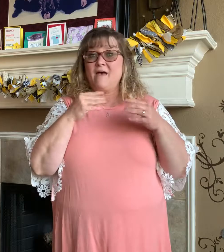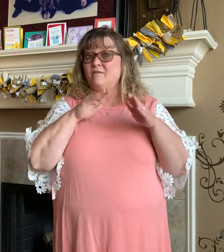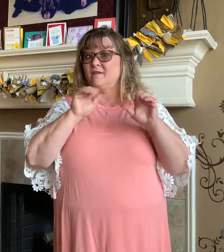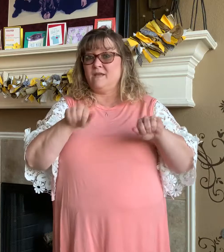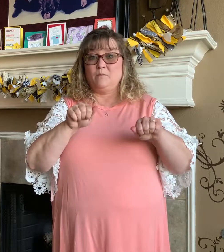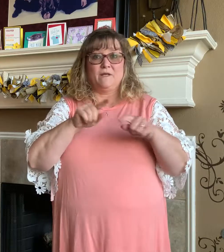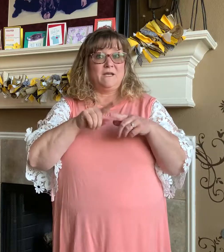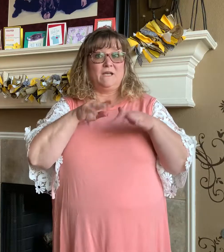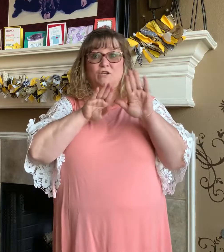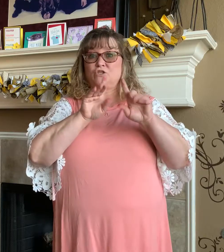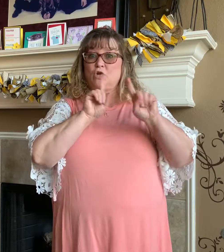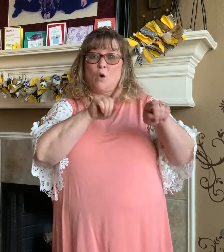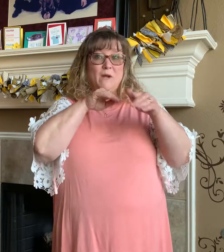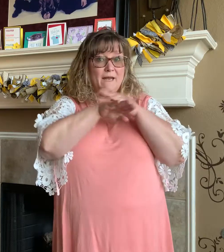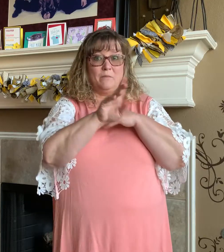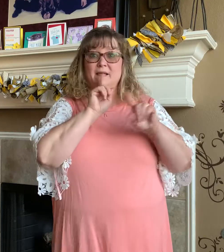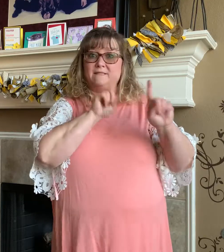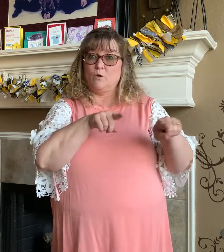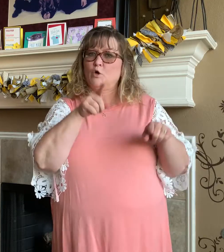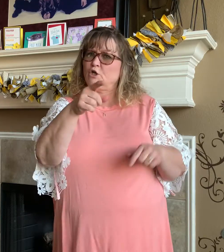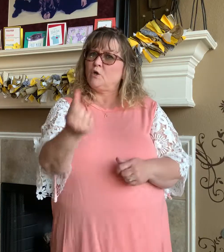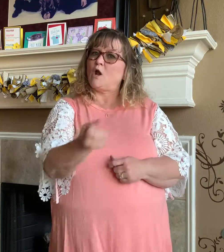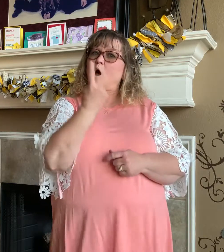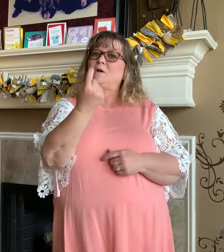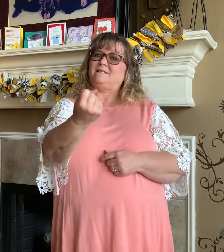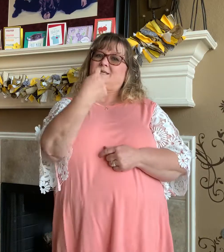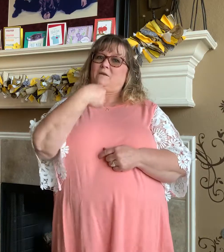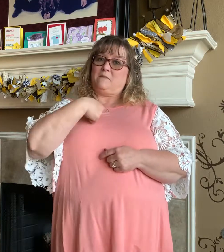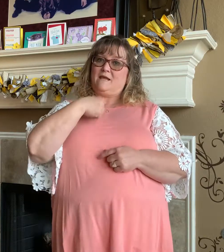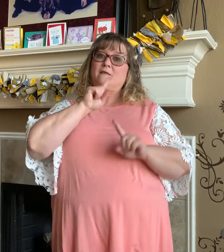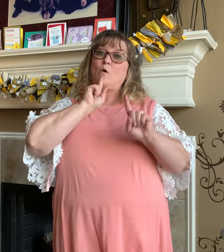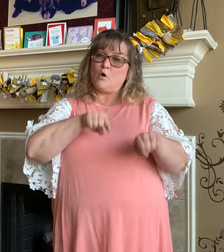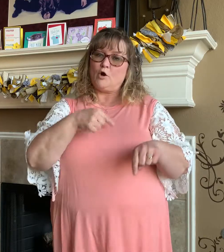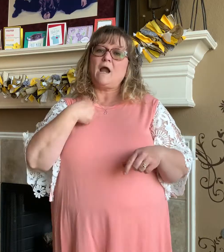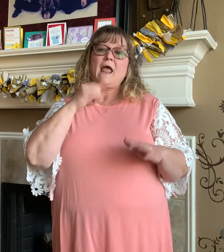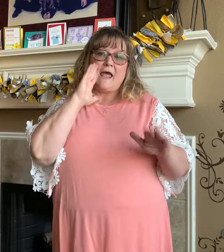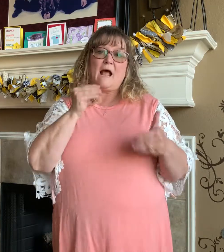the ability to go in and place the order you can always send me the order and I